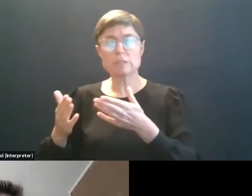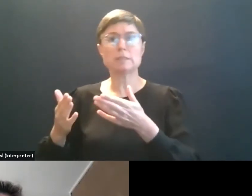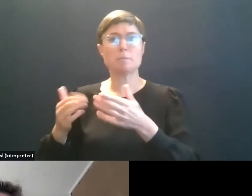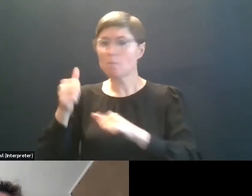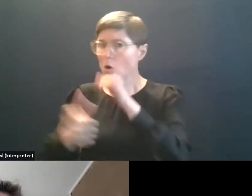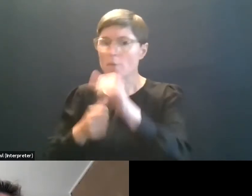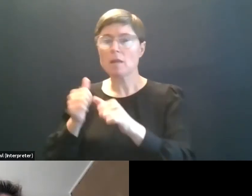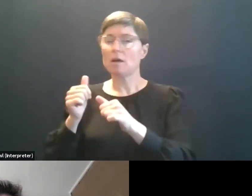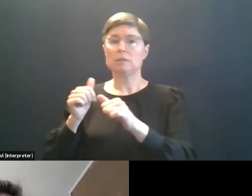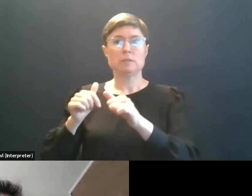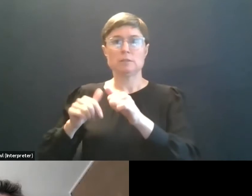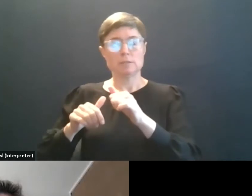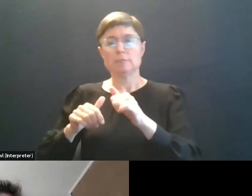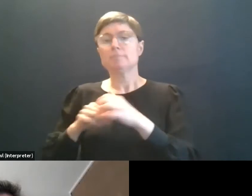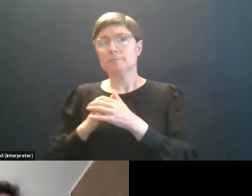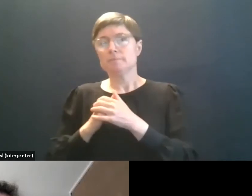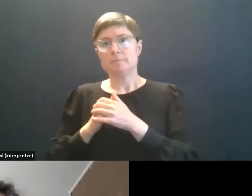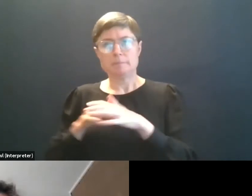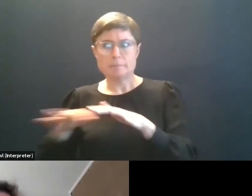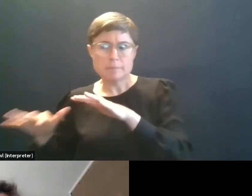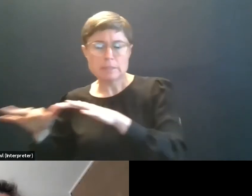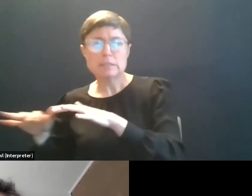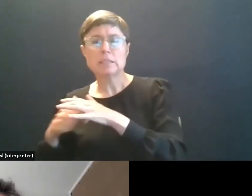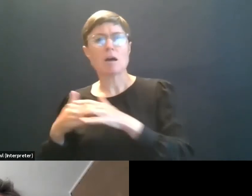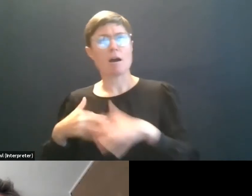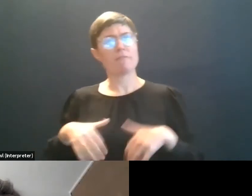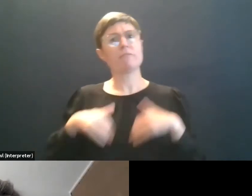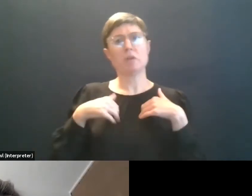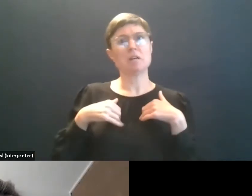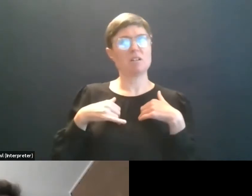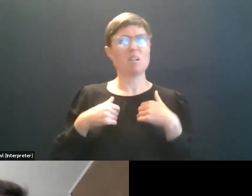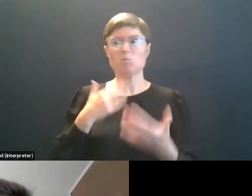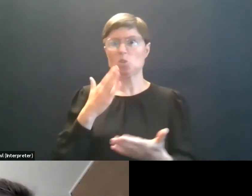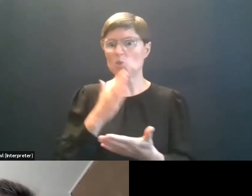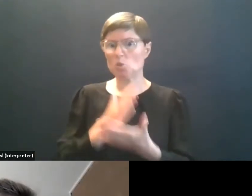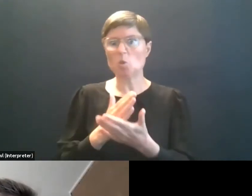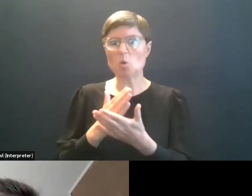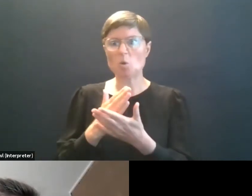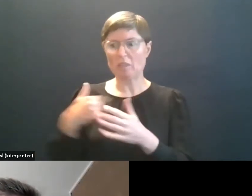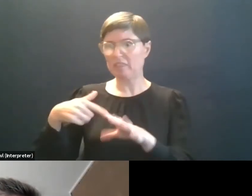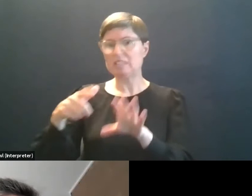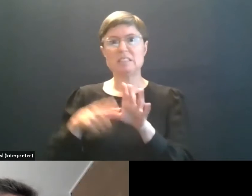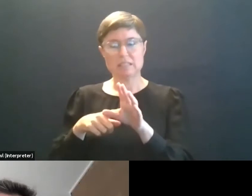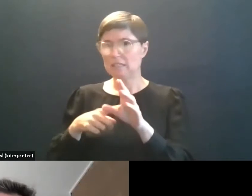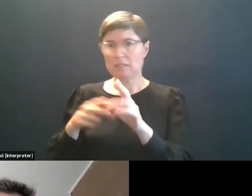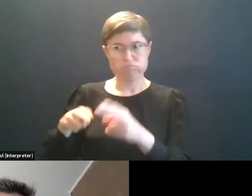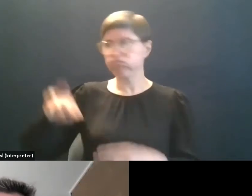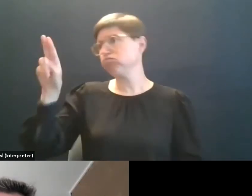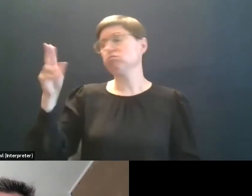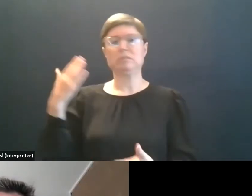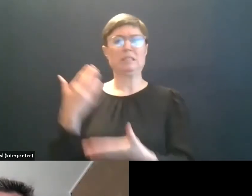expect that that increase has trebled or even more than that in the last year. I expect